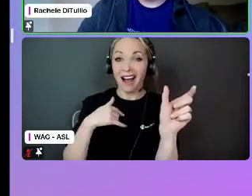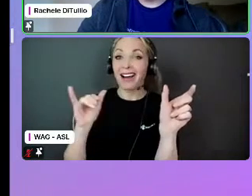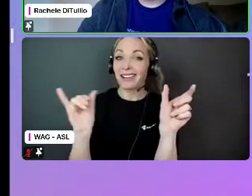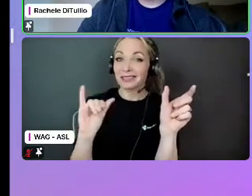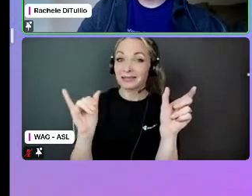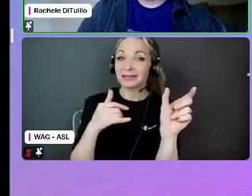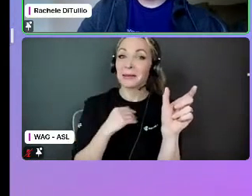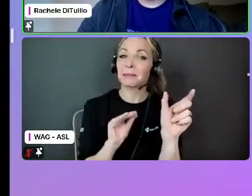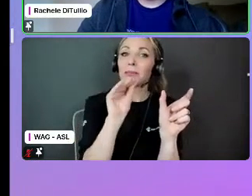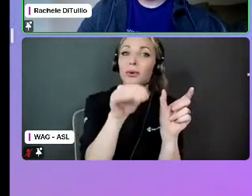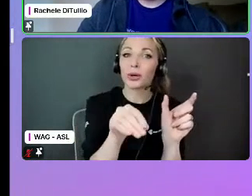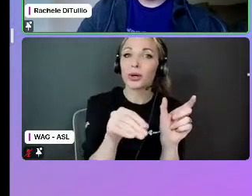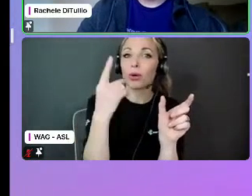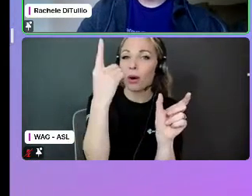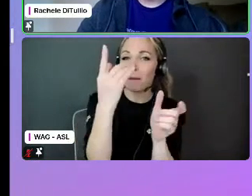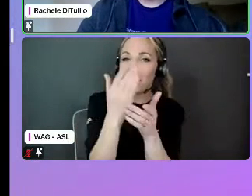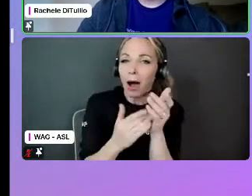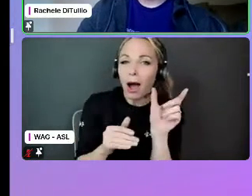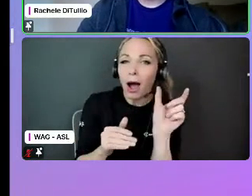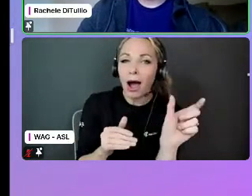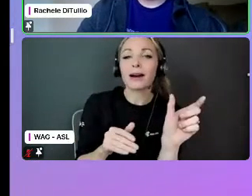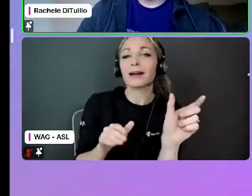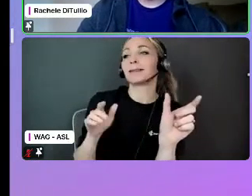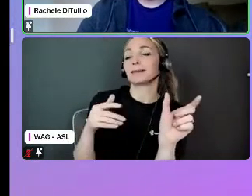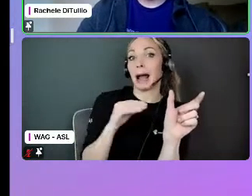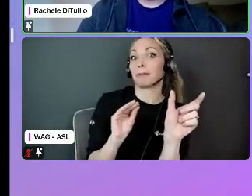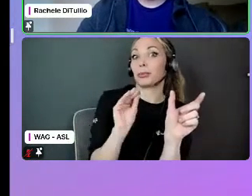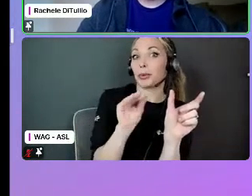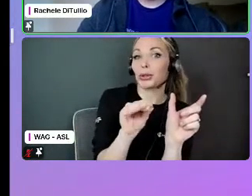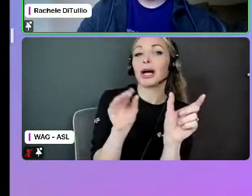optional field which I marked as optional explicitly